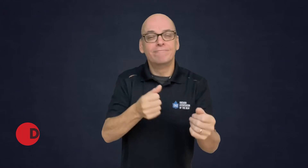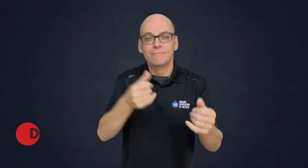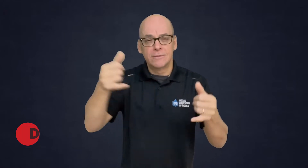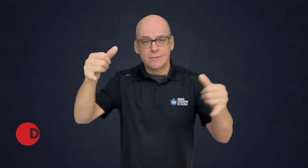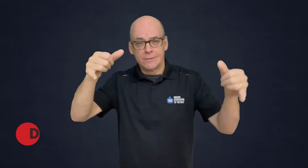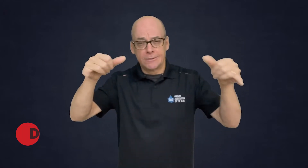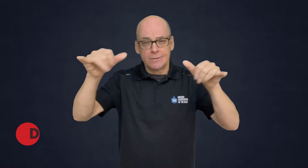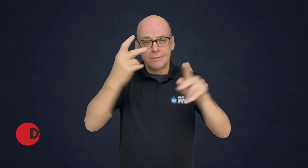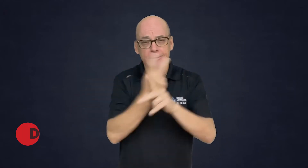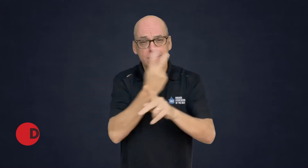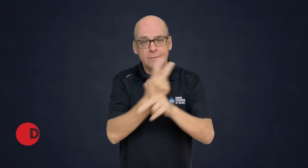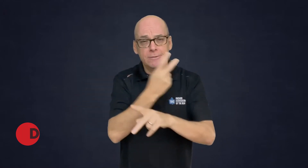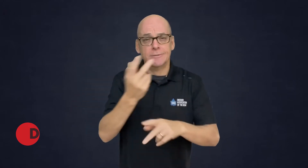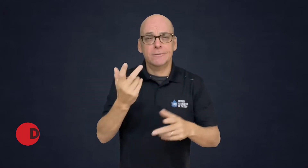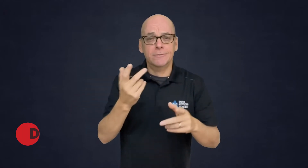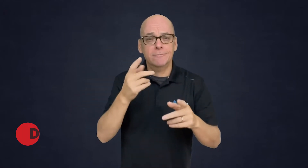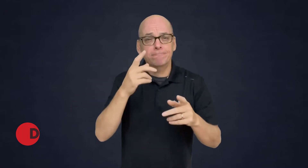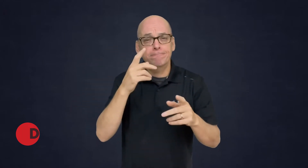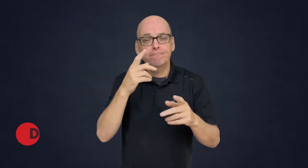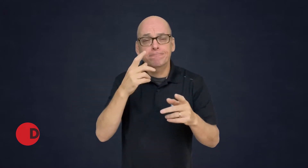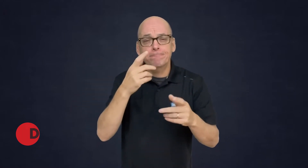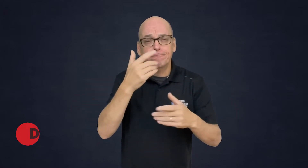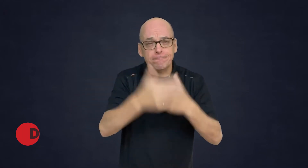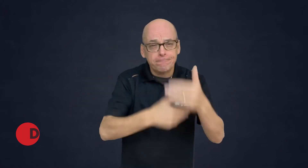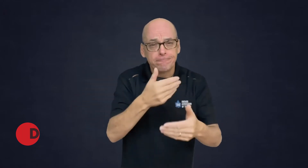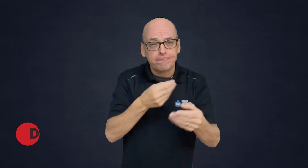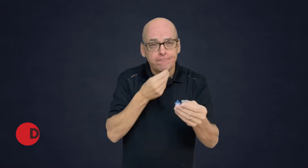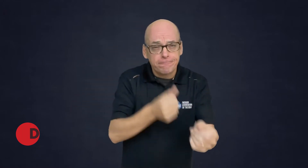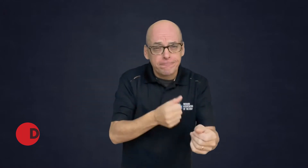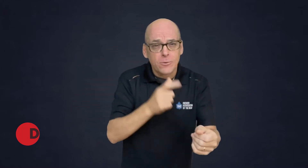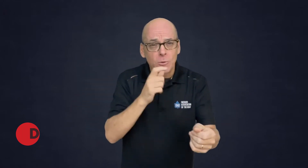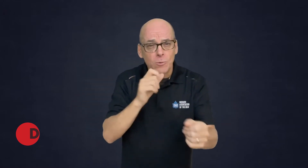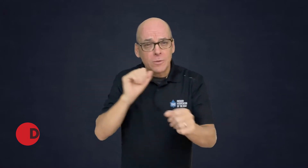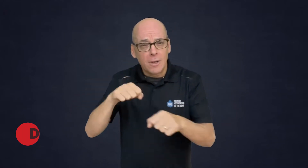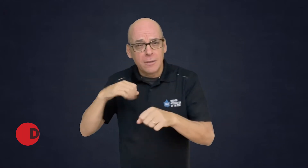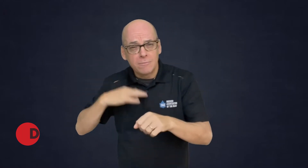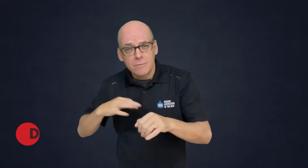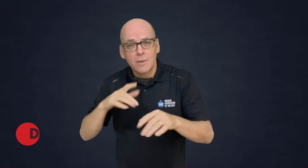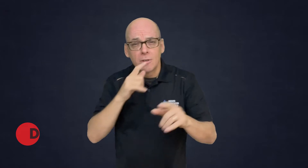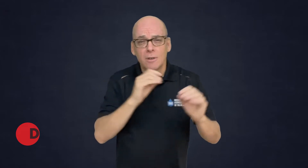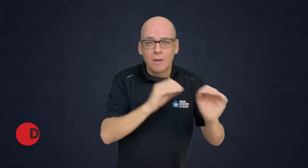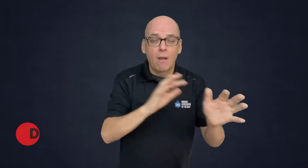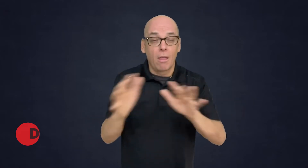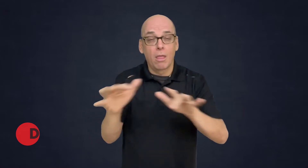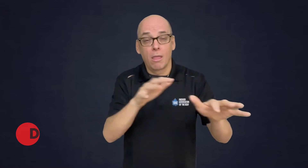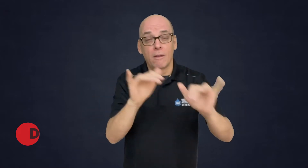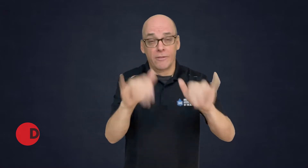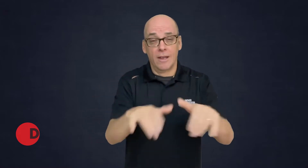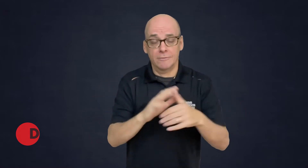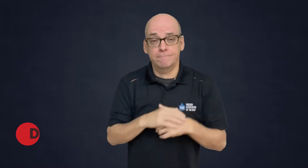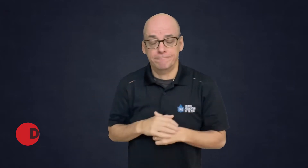It won't be smooth as they figure out the procedures of who can and who cannot teach.